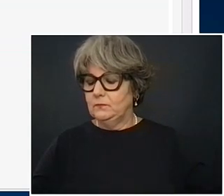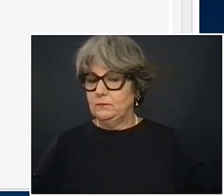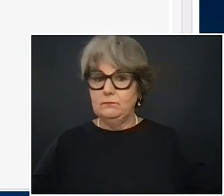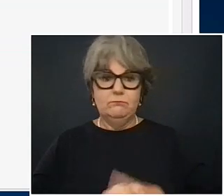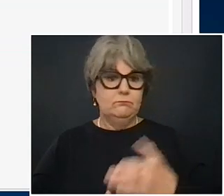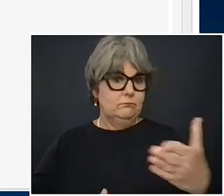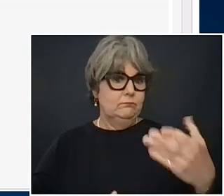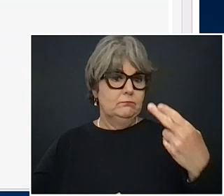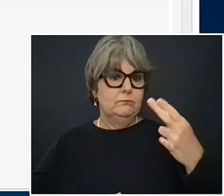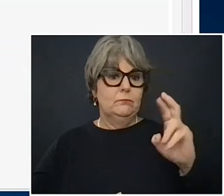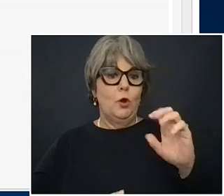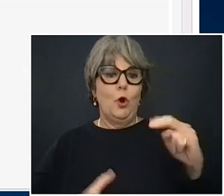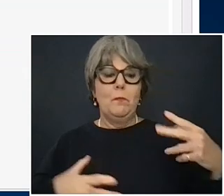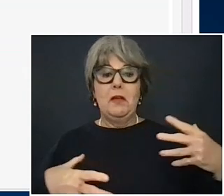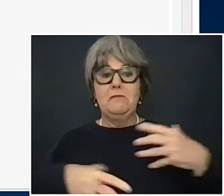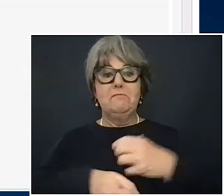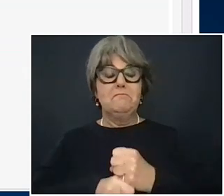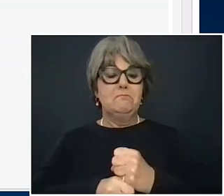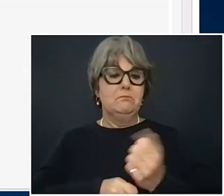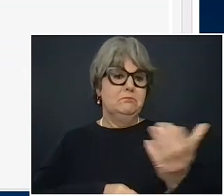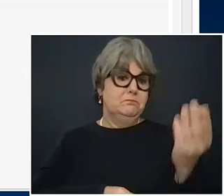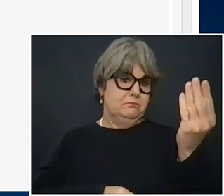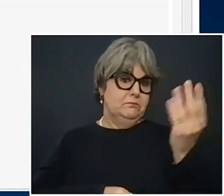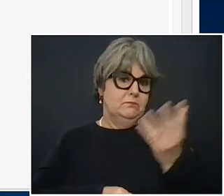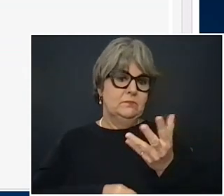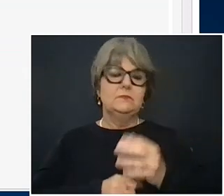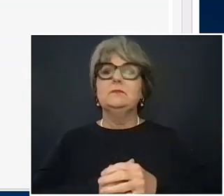brief overview? Yeah. And this is just providing some